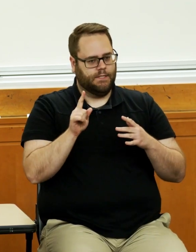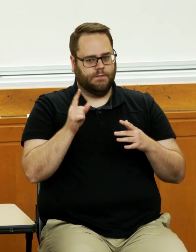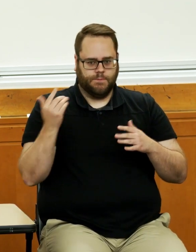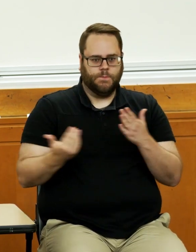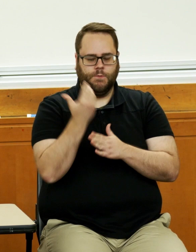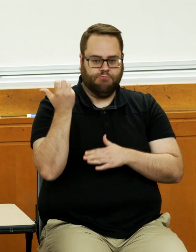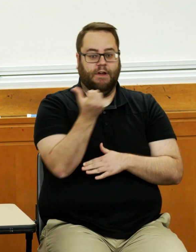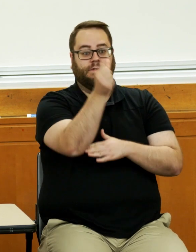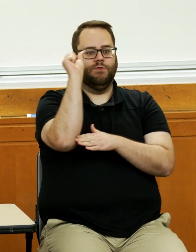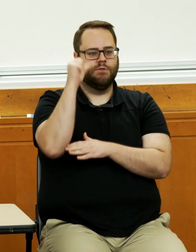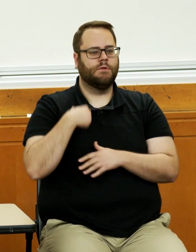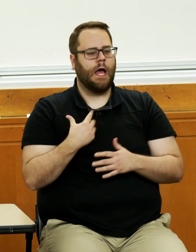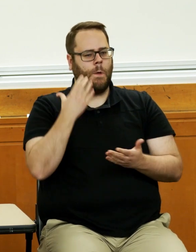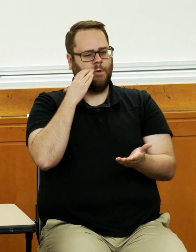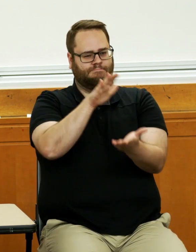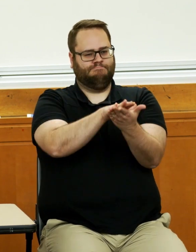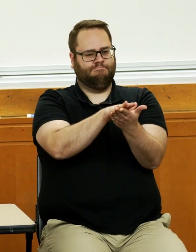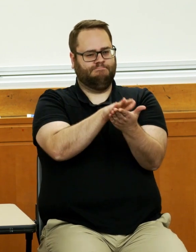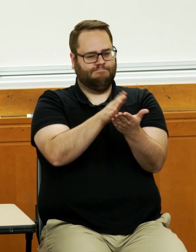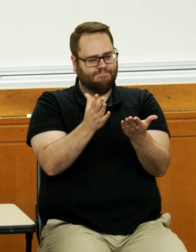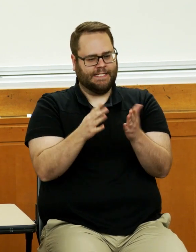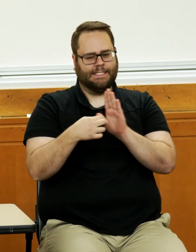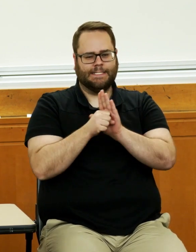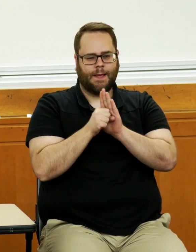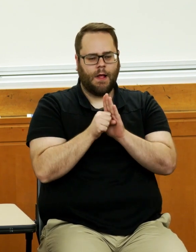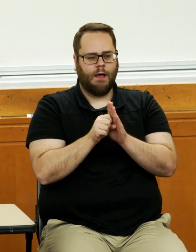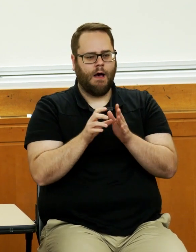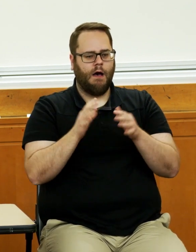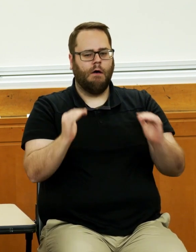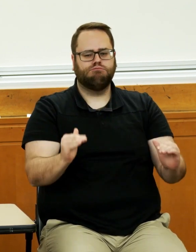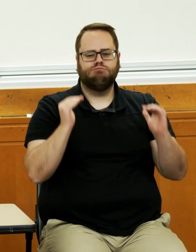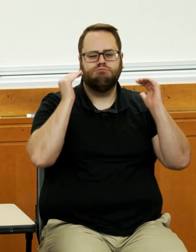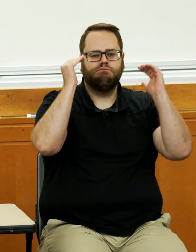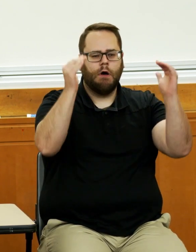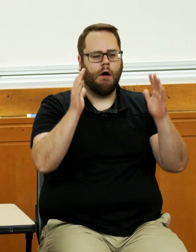I know the academy overall is a symbol of elitism and hierarchical oppression. So is the law.